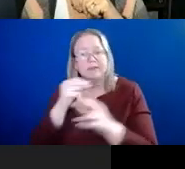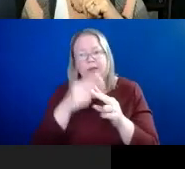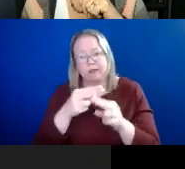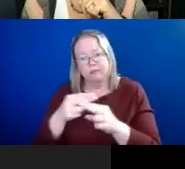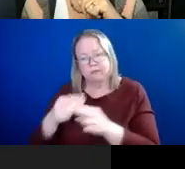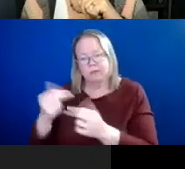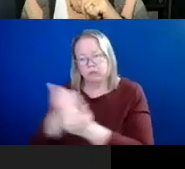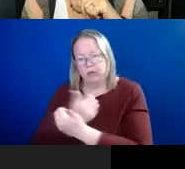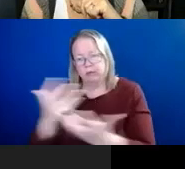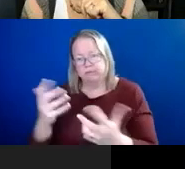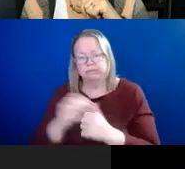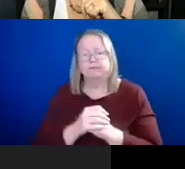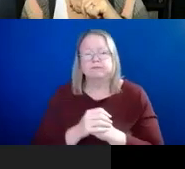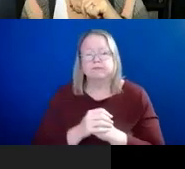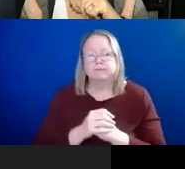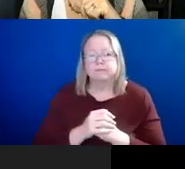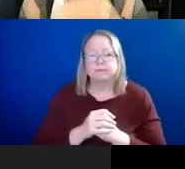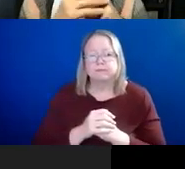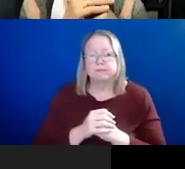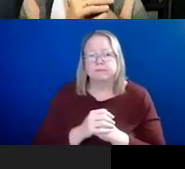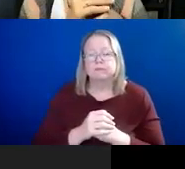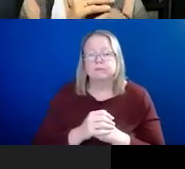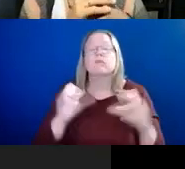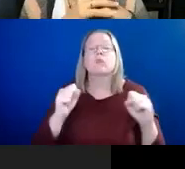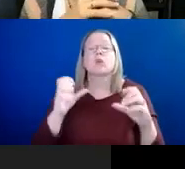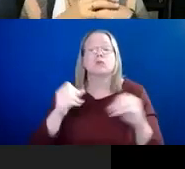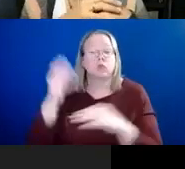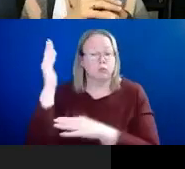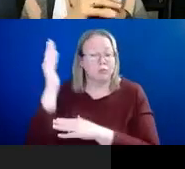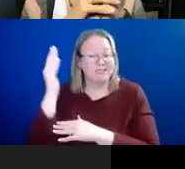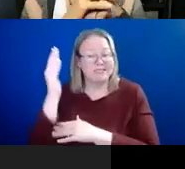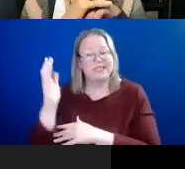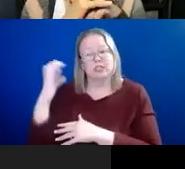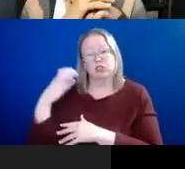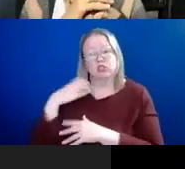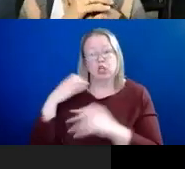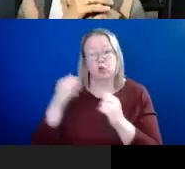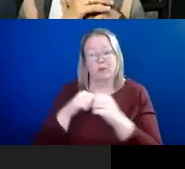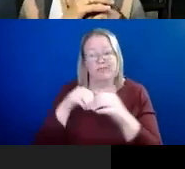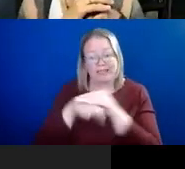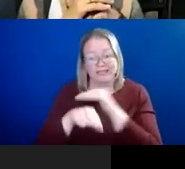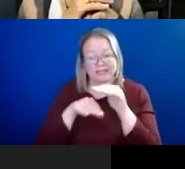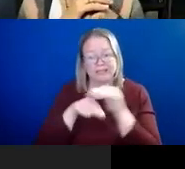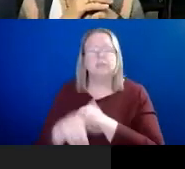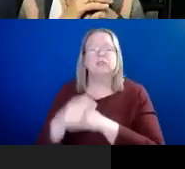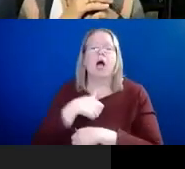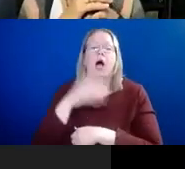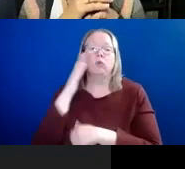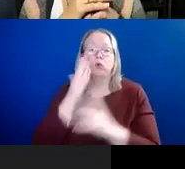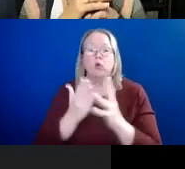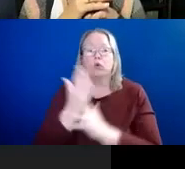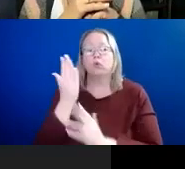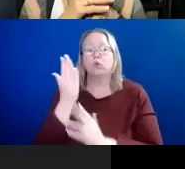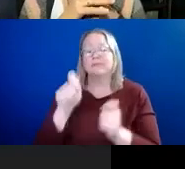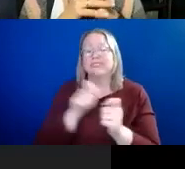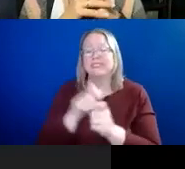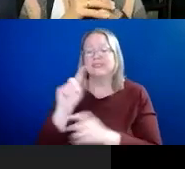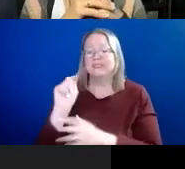13:21:54 So presenting and sharing with access. I'm going to go through some specific tips for 13:21:57 you all. There